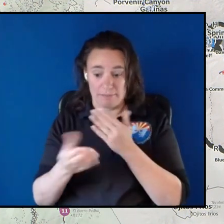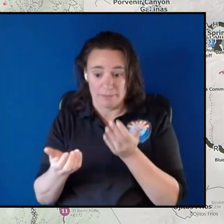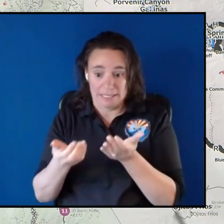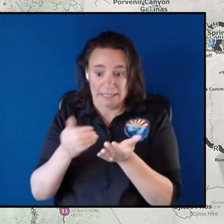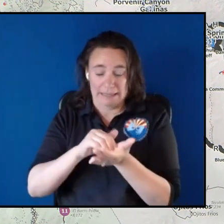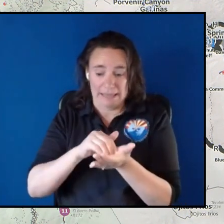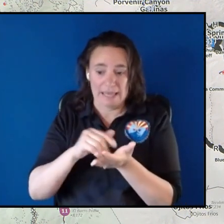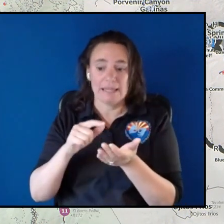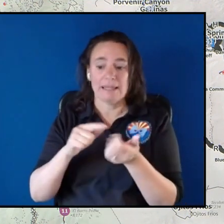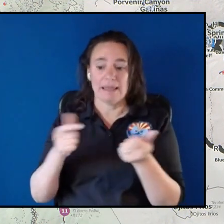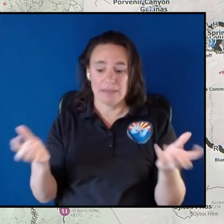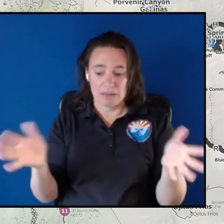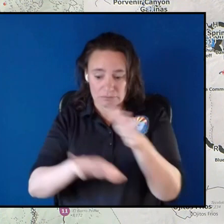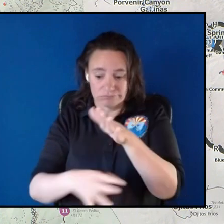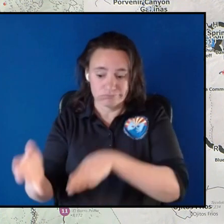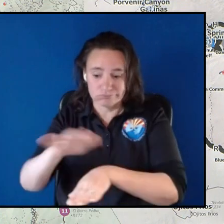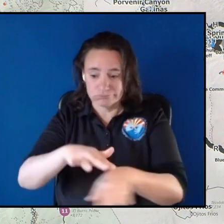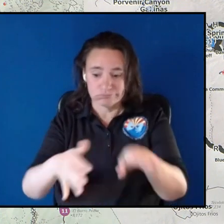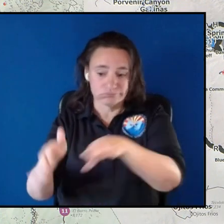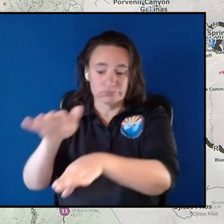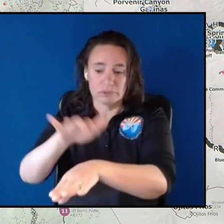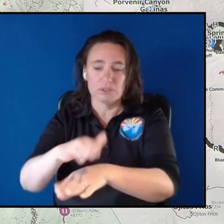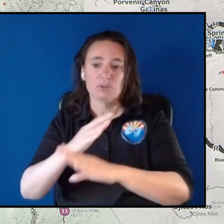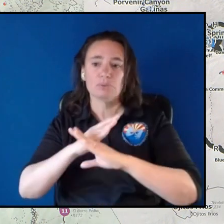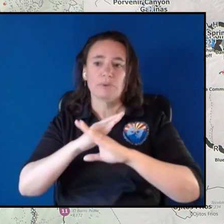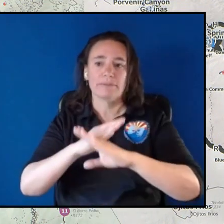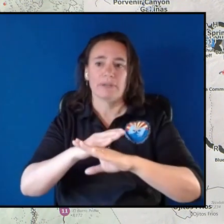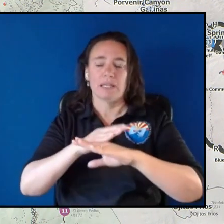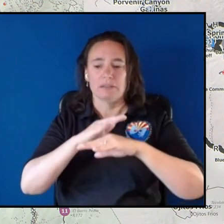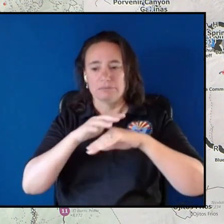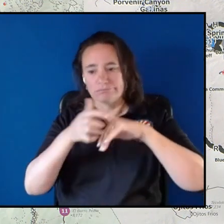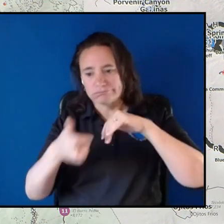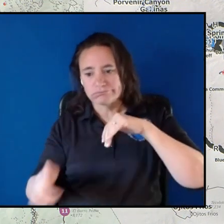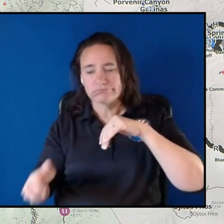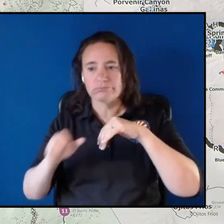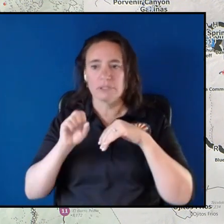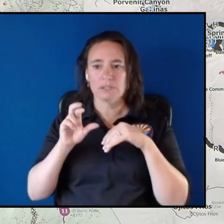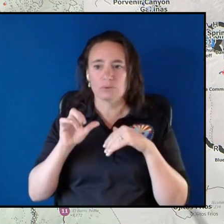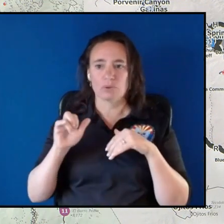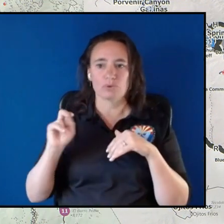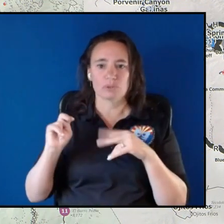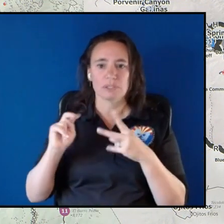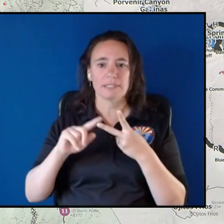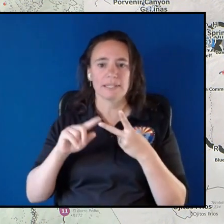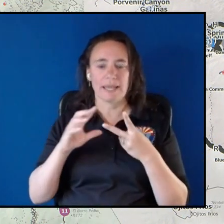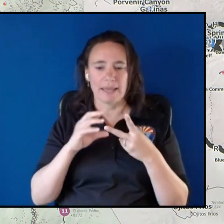to prevent erosion and limited use, where we